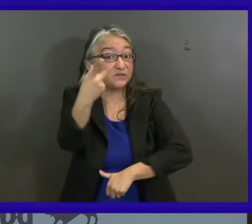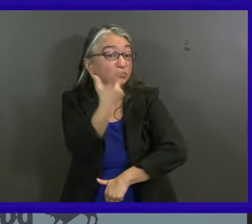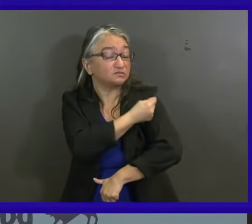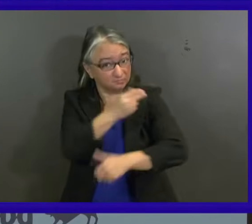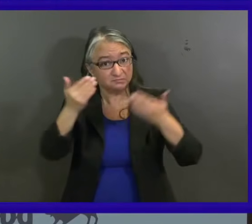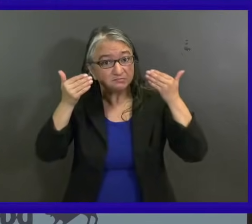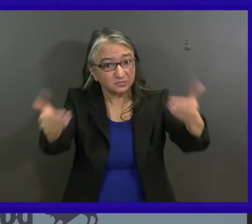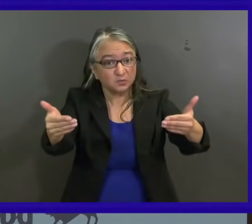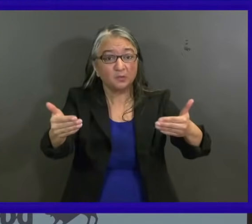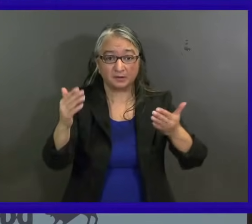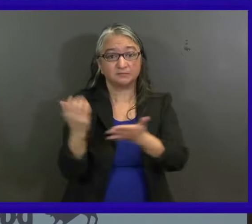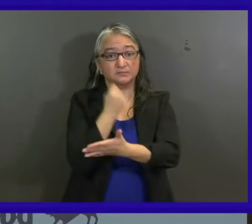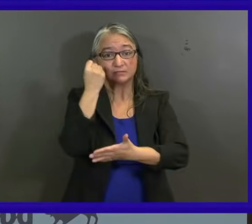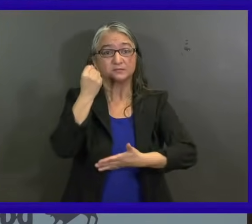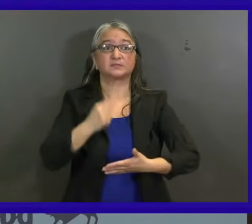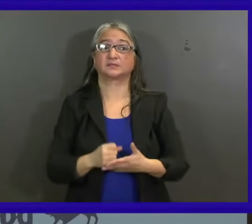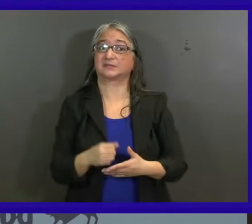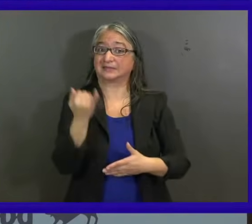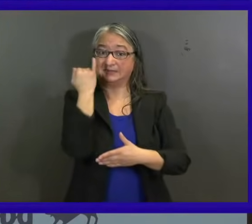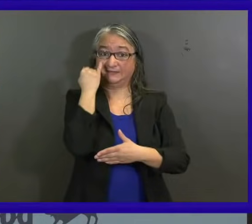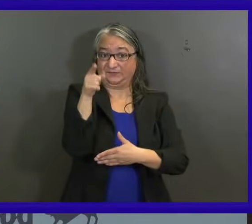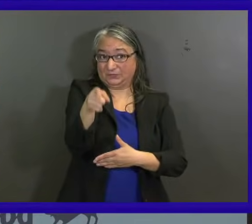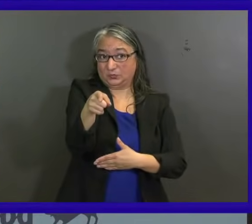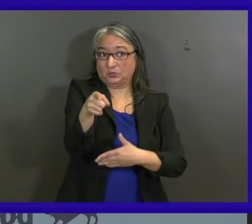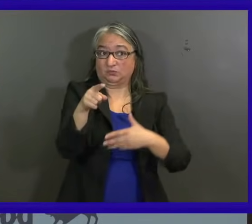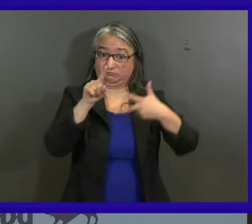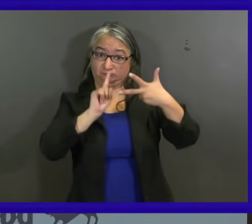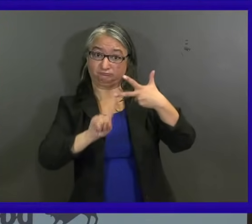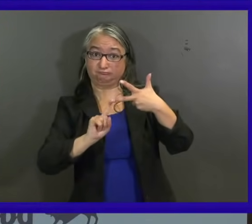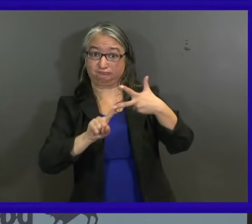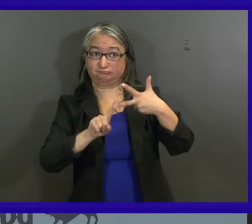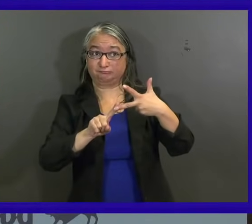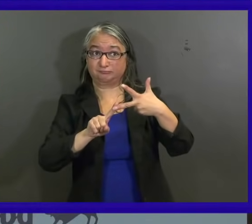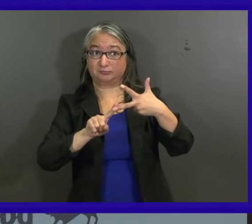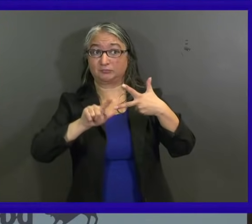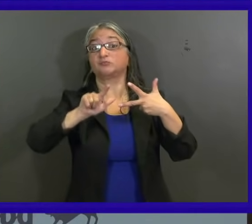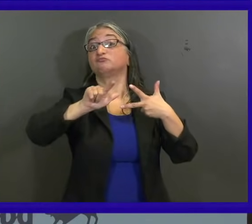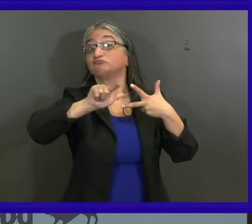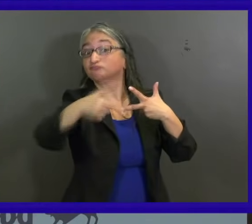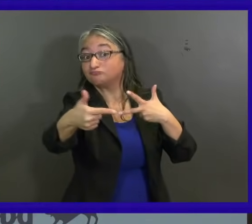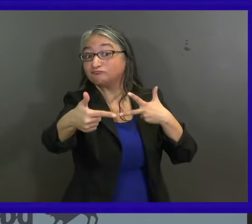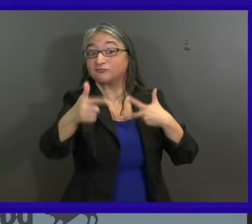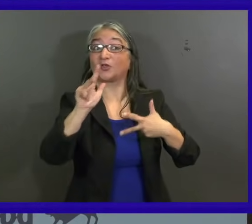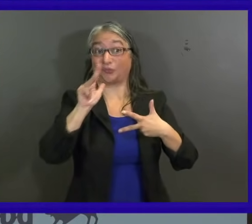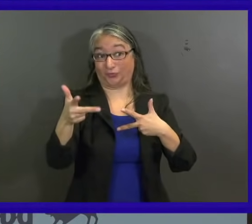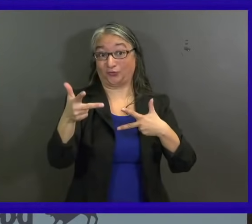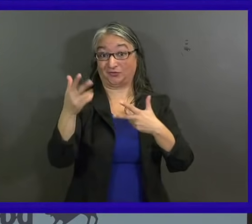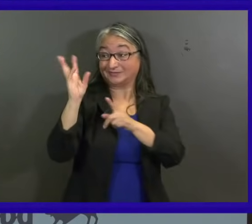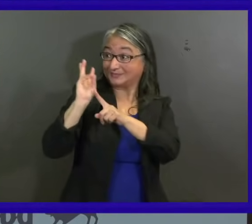eligible now for your third dose we need as many uh manitobans to get that vaccine in the next two